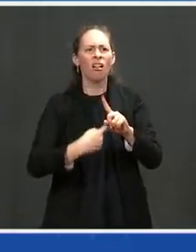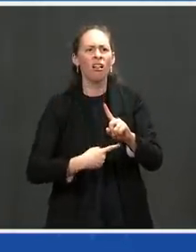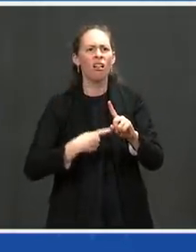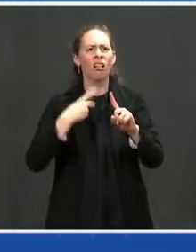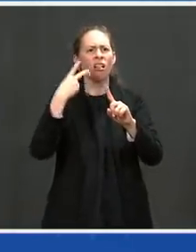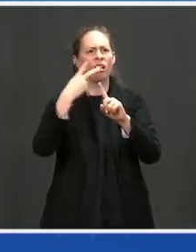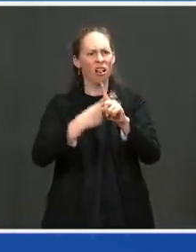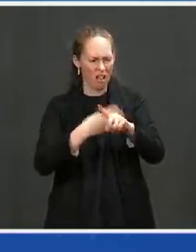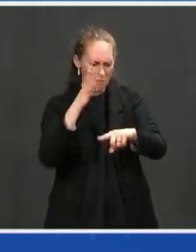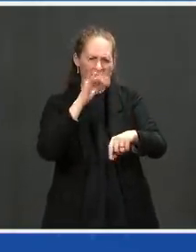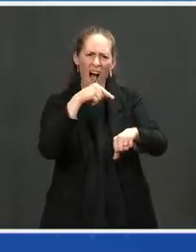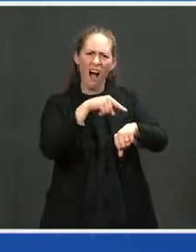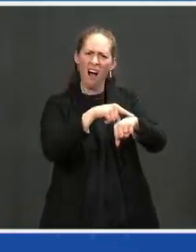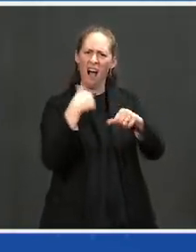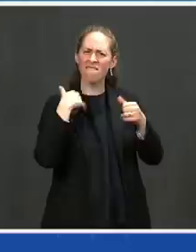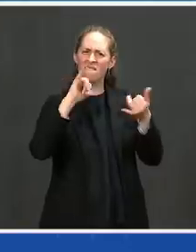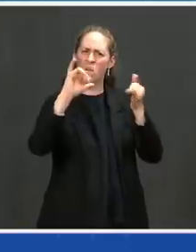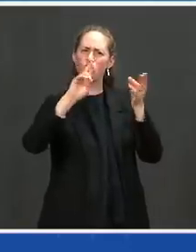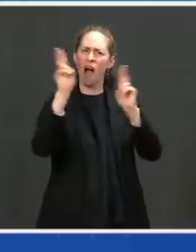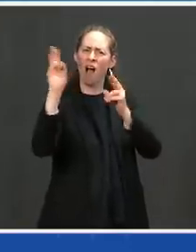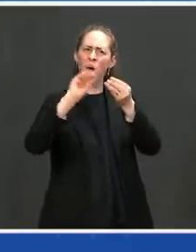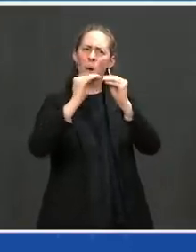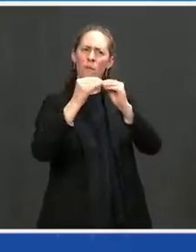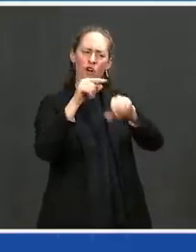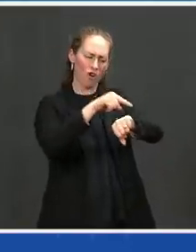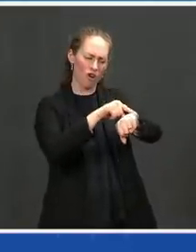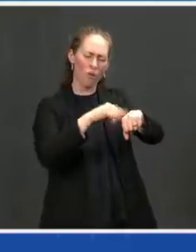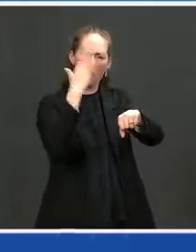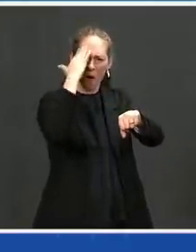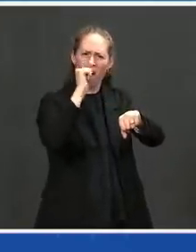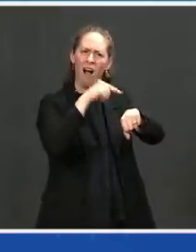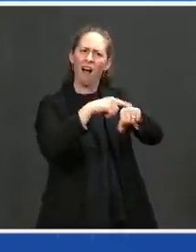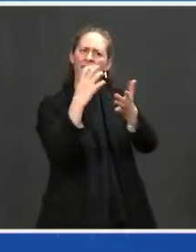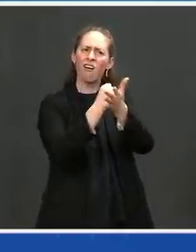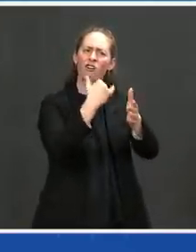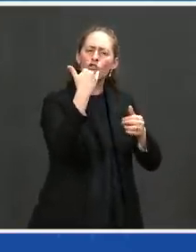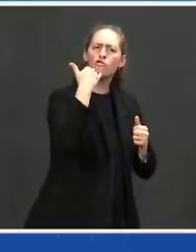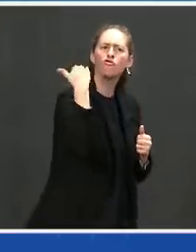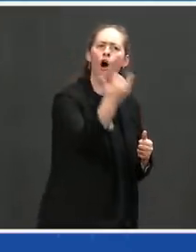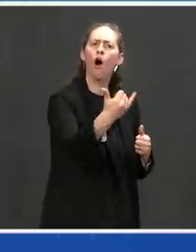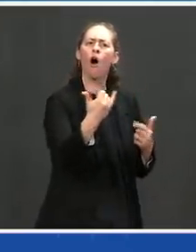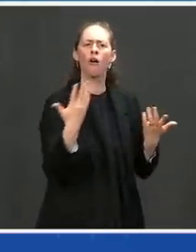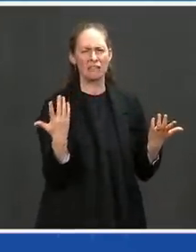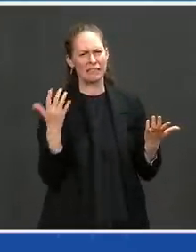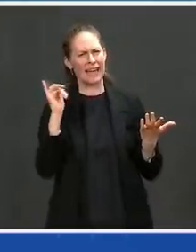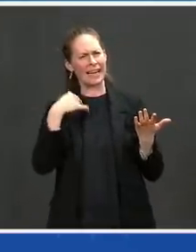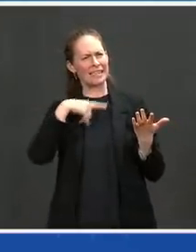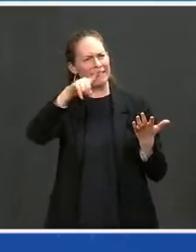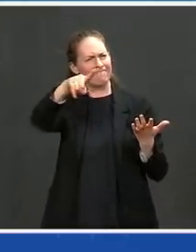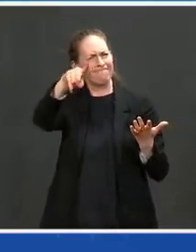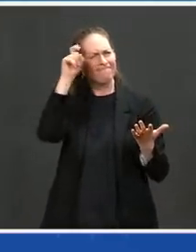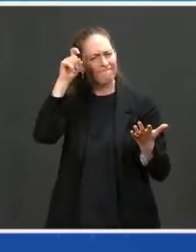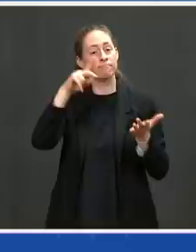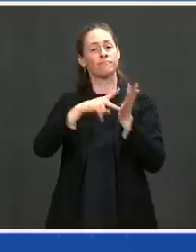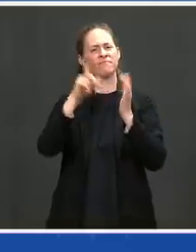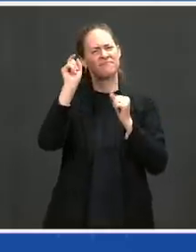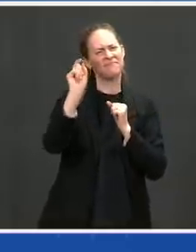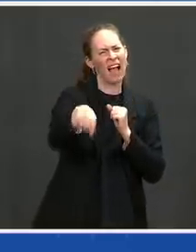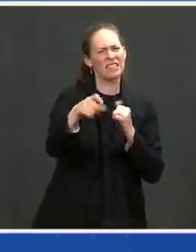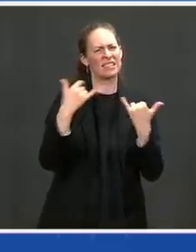Well, we've set up a system now where, within 24 hours, there's a phone call made as that person or that child crosses the border.